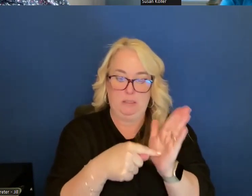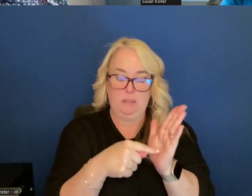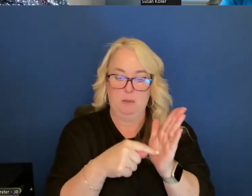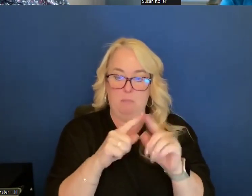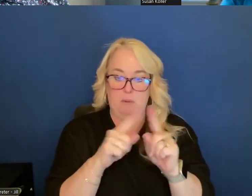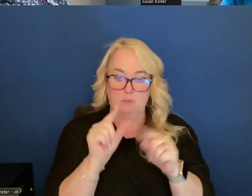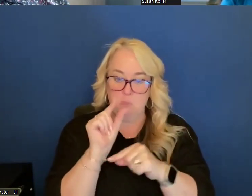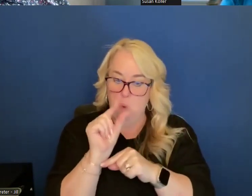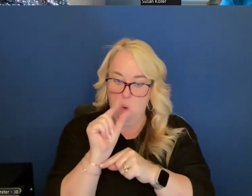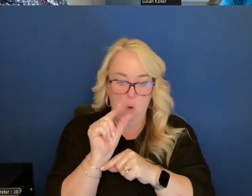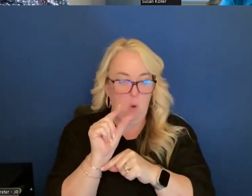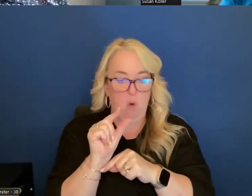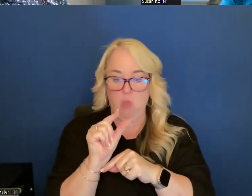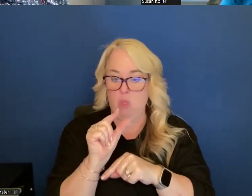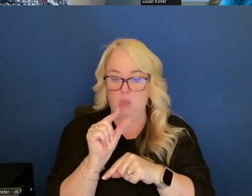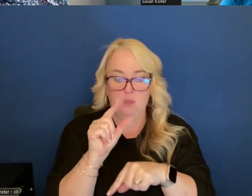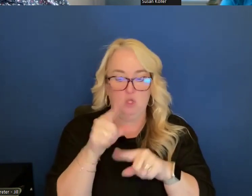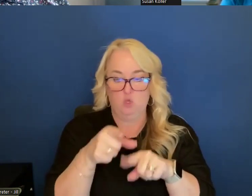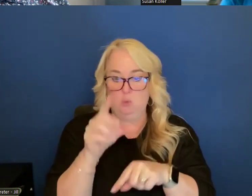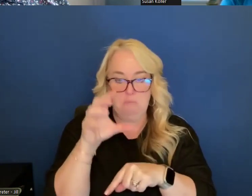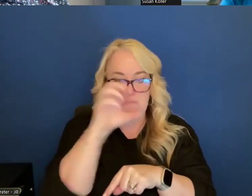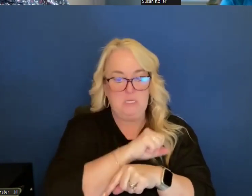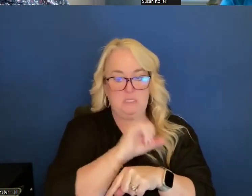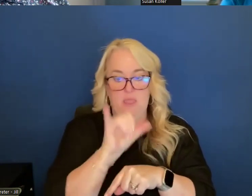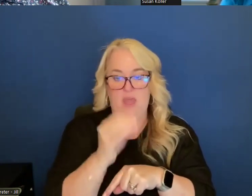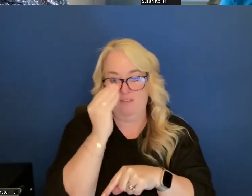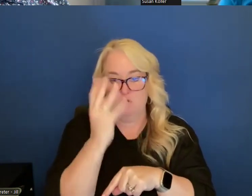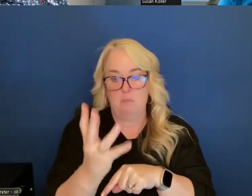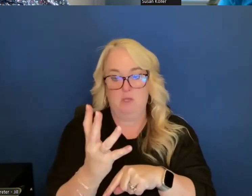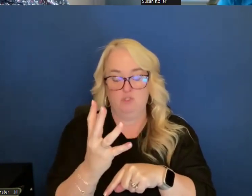miss them, the information that it's time to comment. And then,